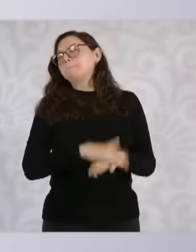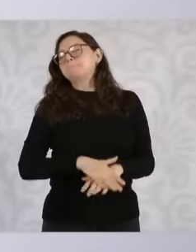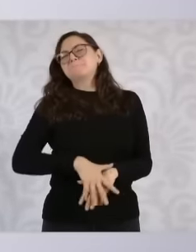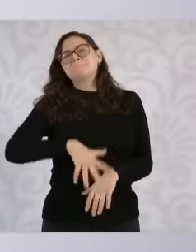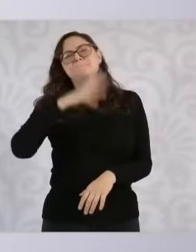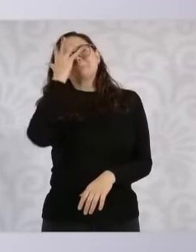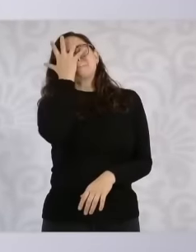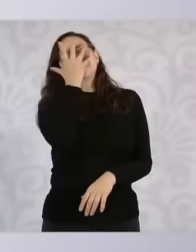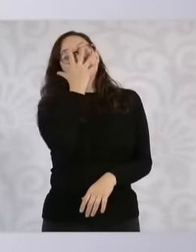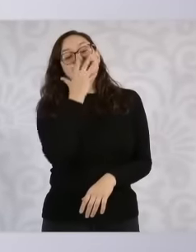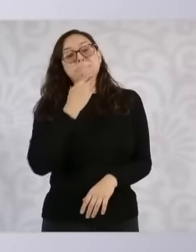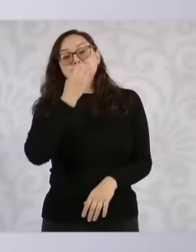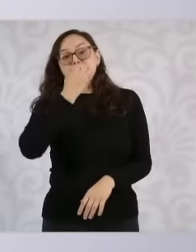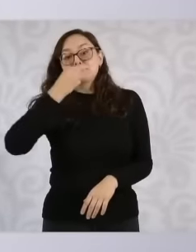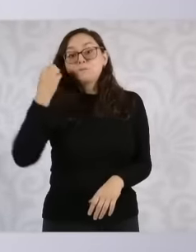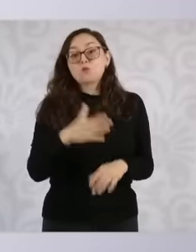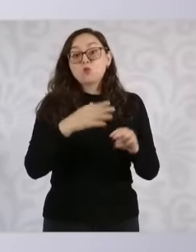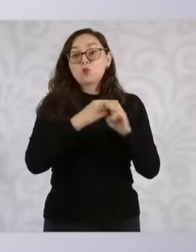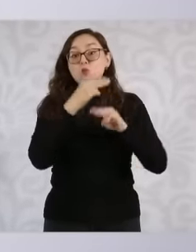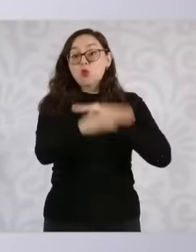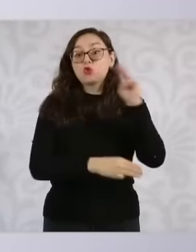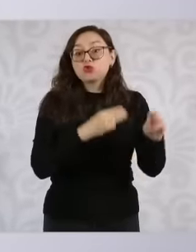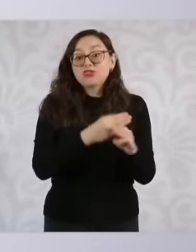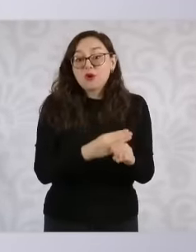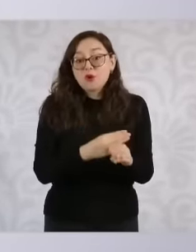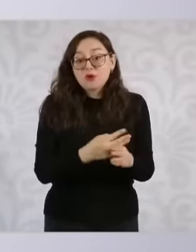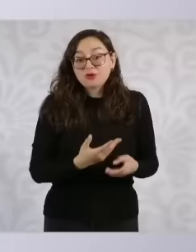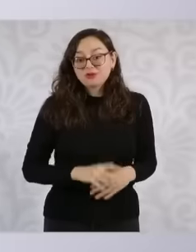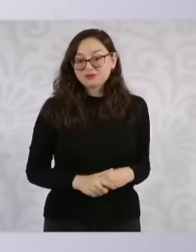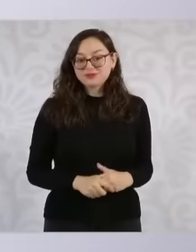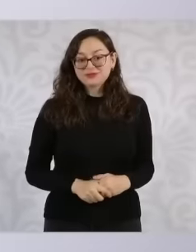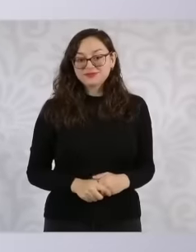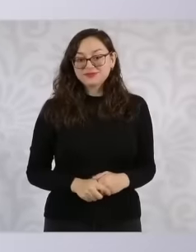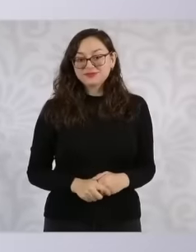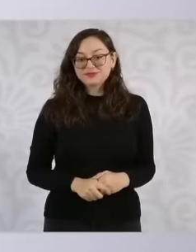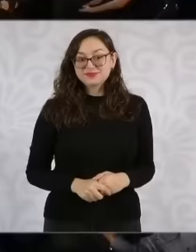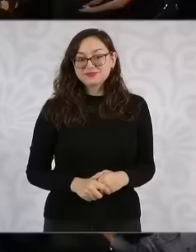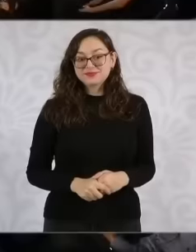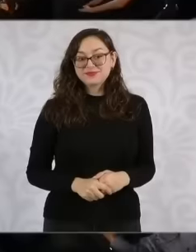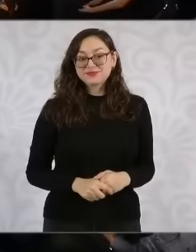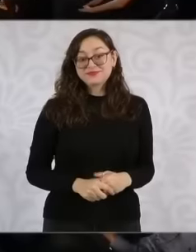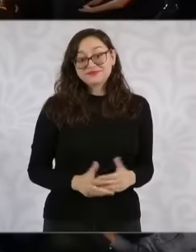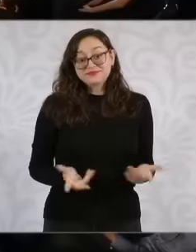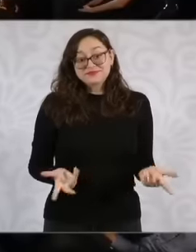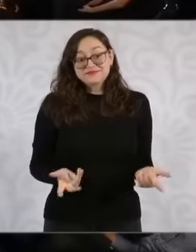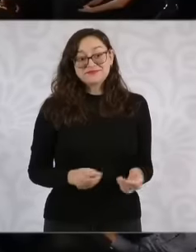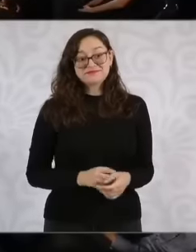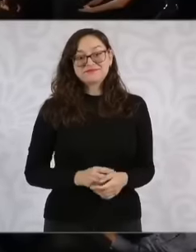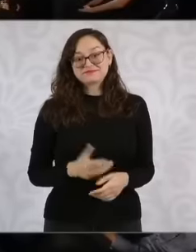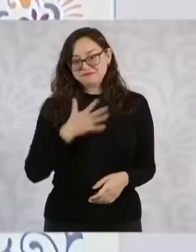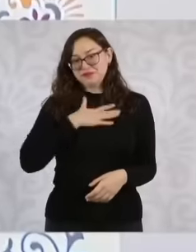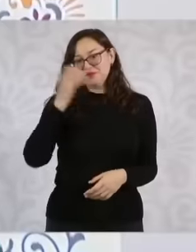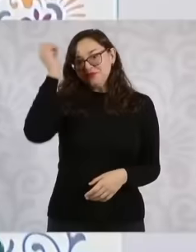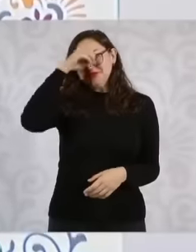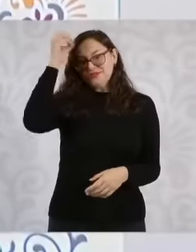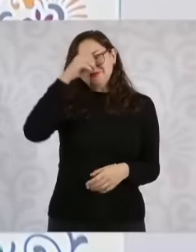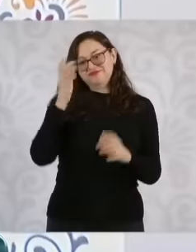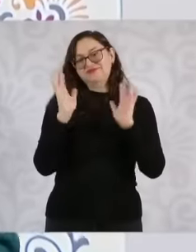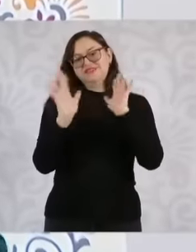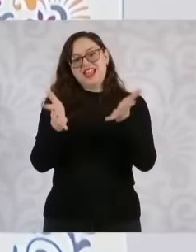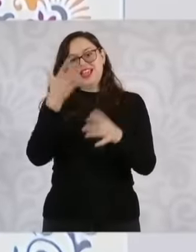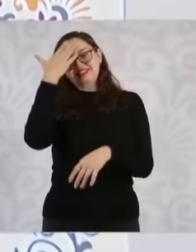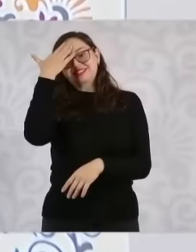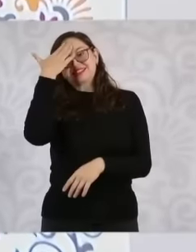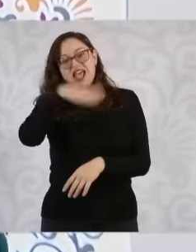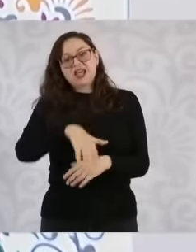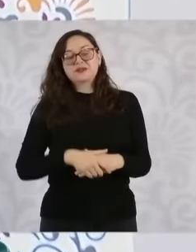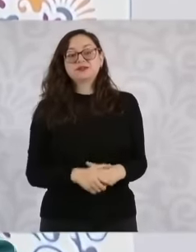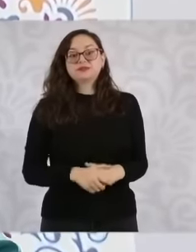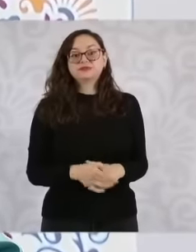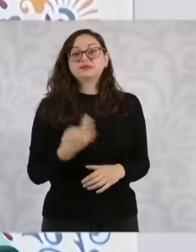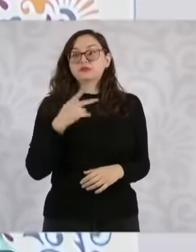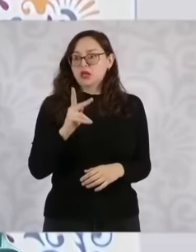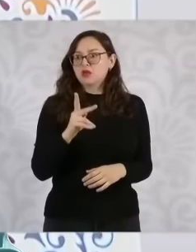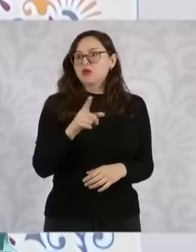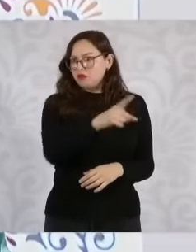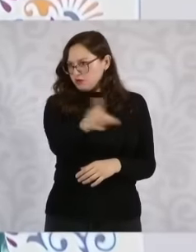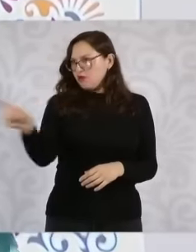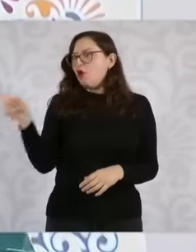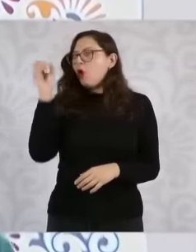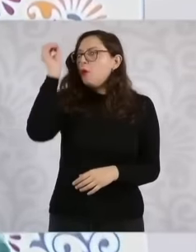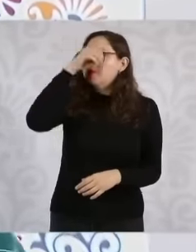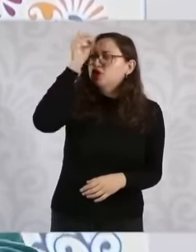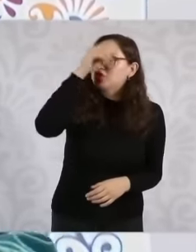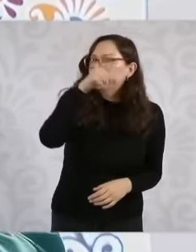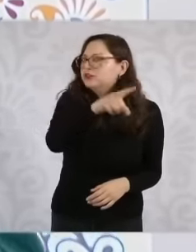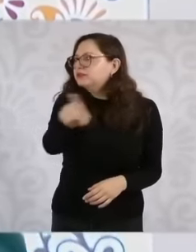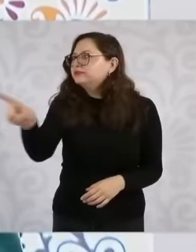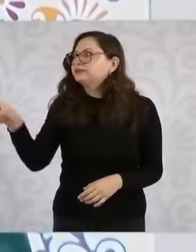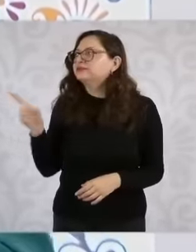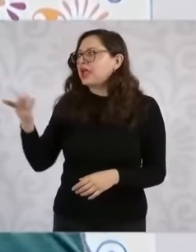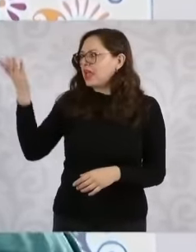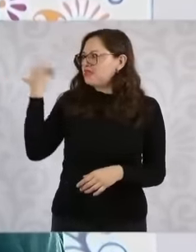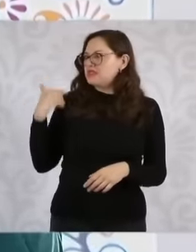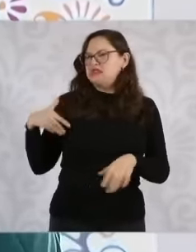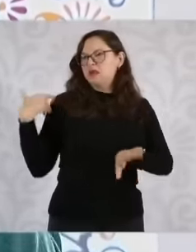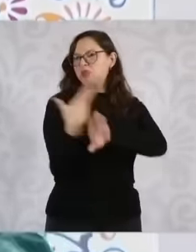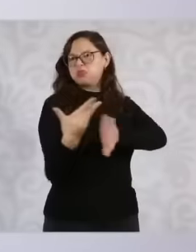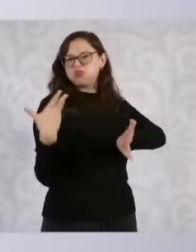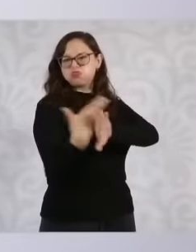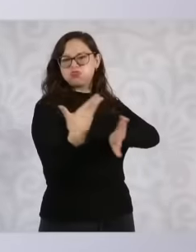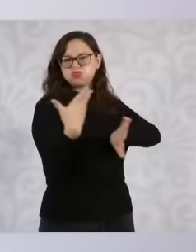world, well, you already know my opinion. But let's see what the others say, all those who know their number of